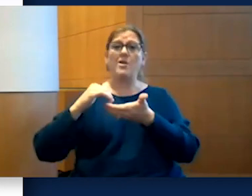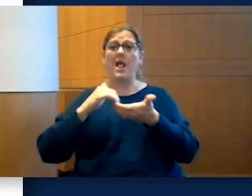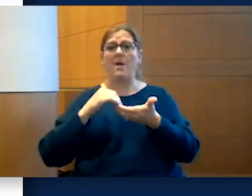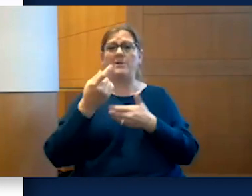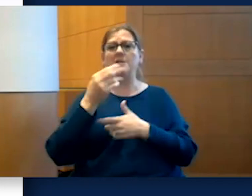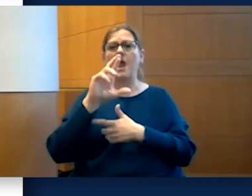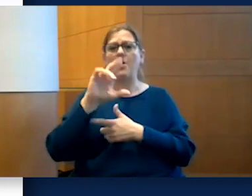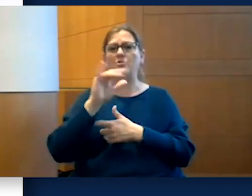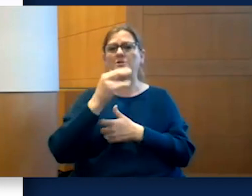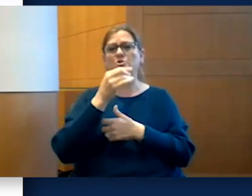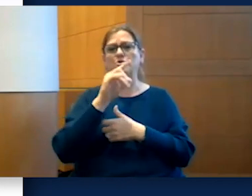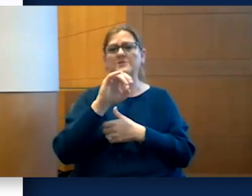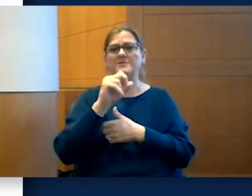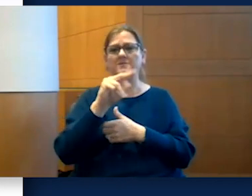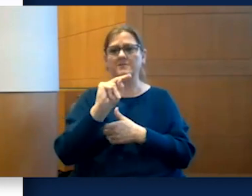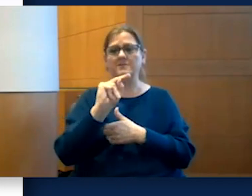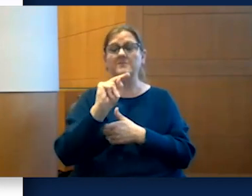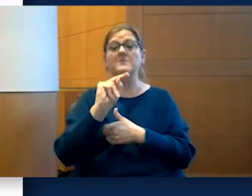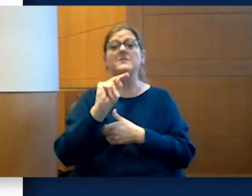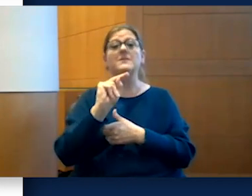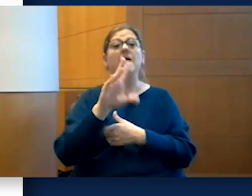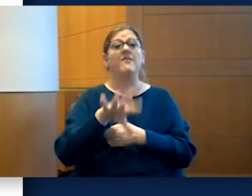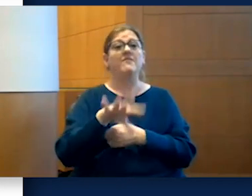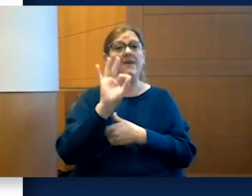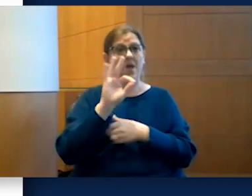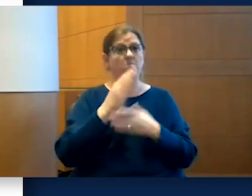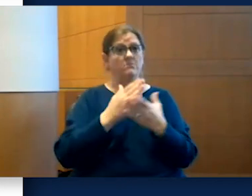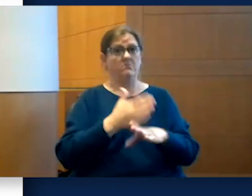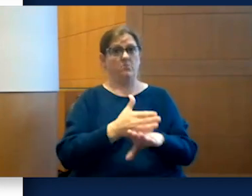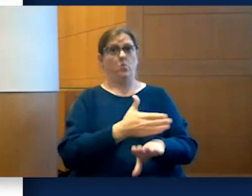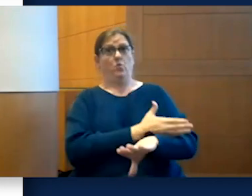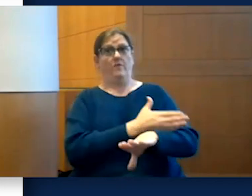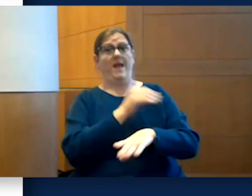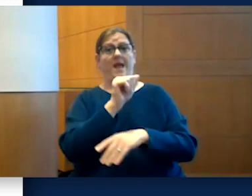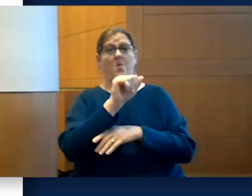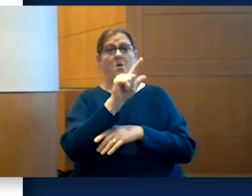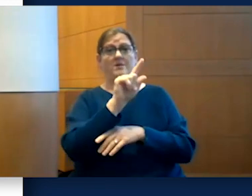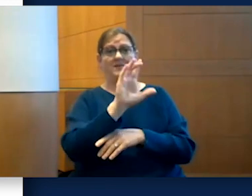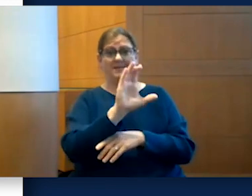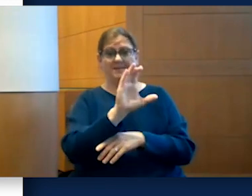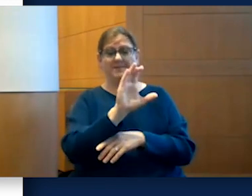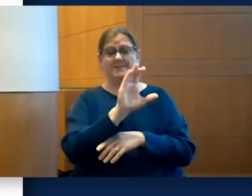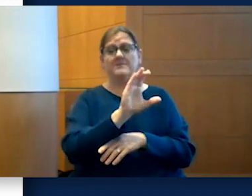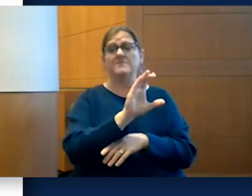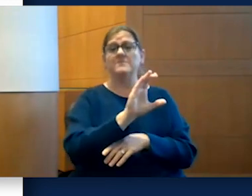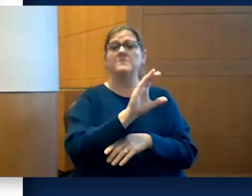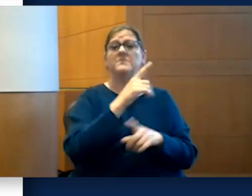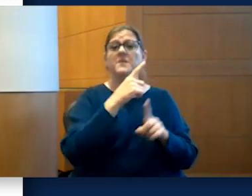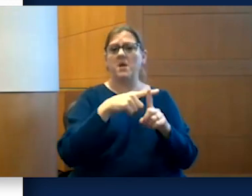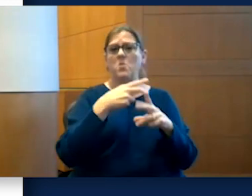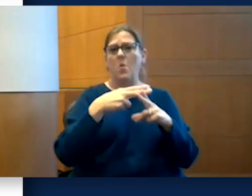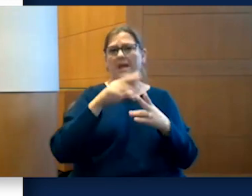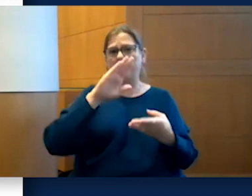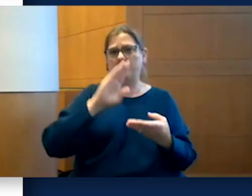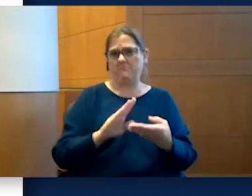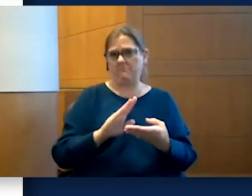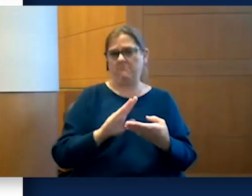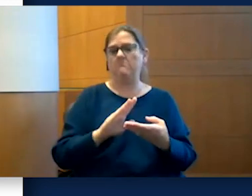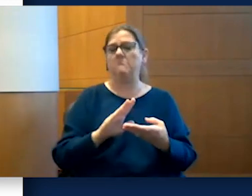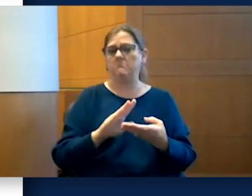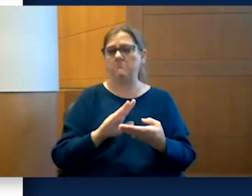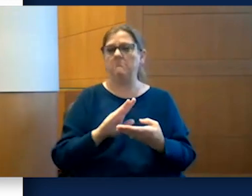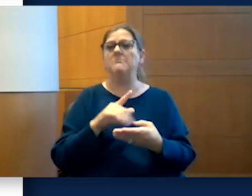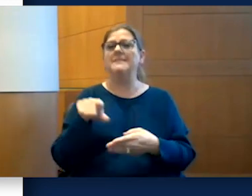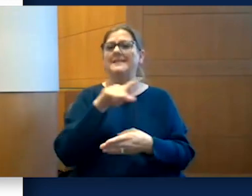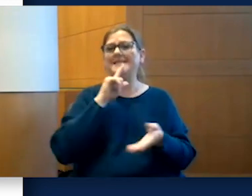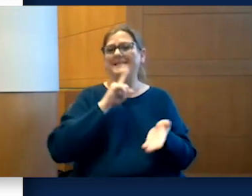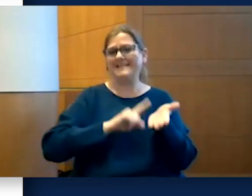And this study provided a basis for our study but using CGM for prediabetic adults with SCI.